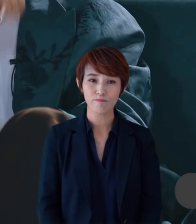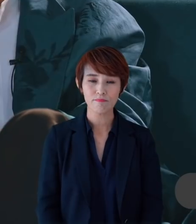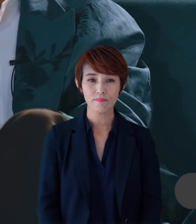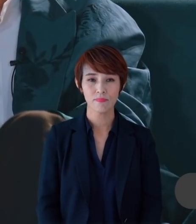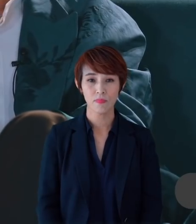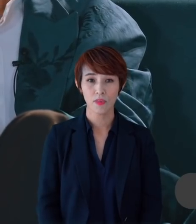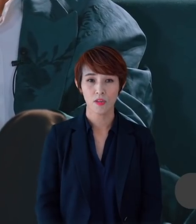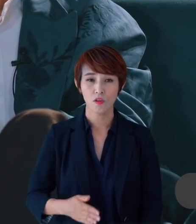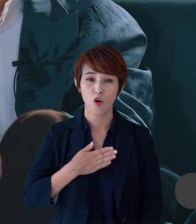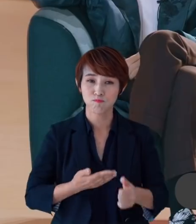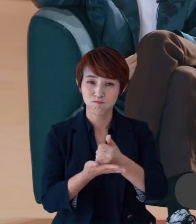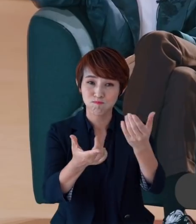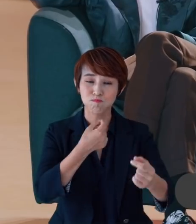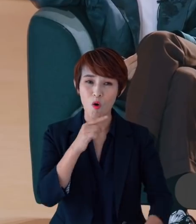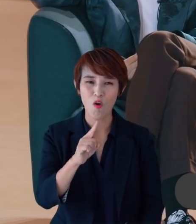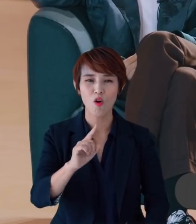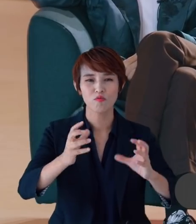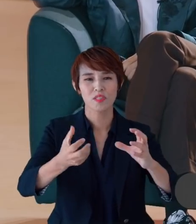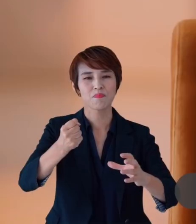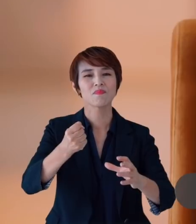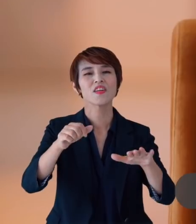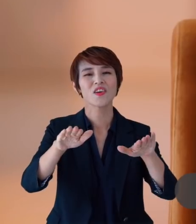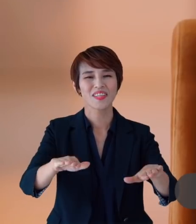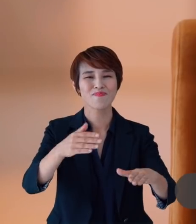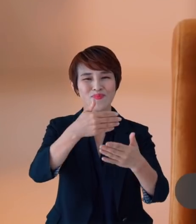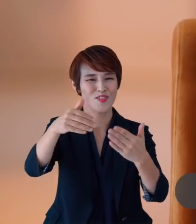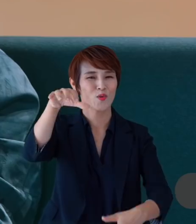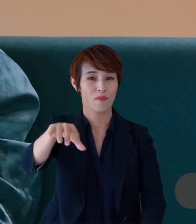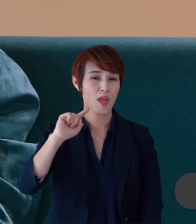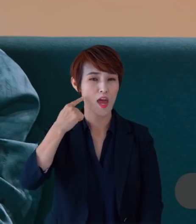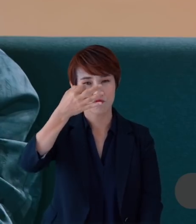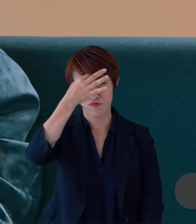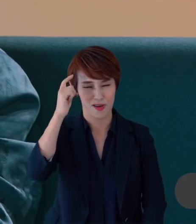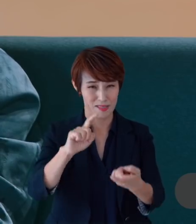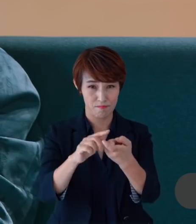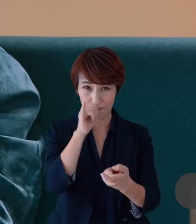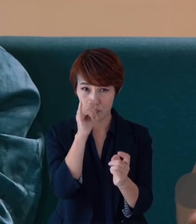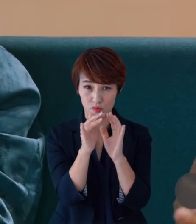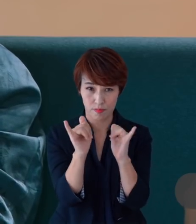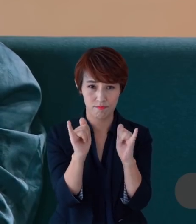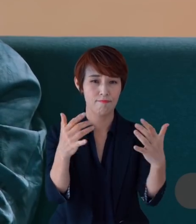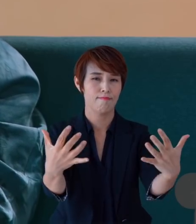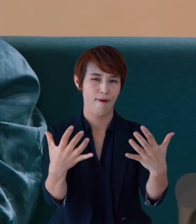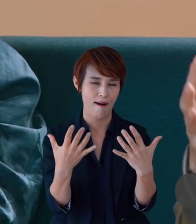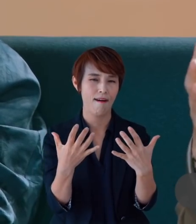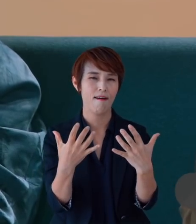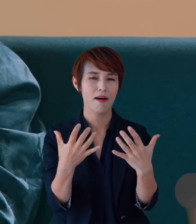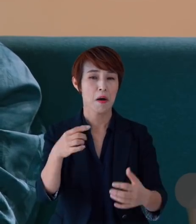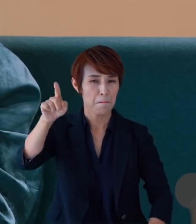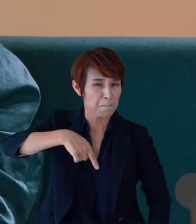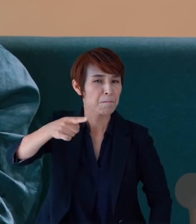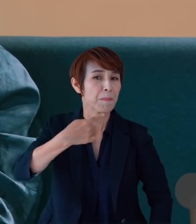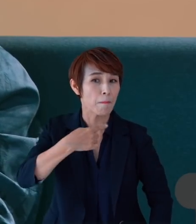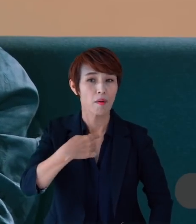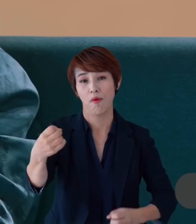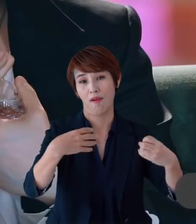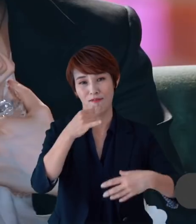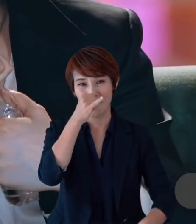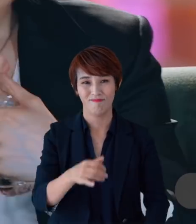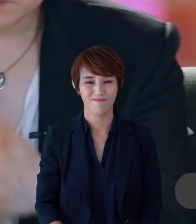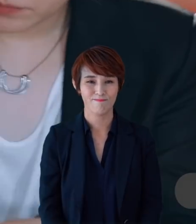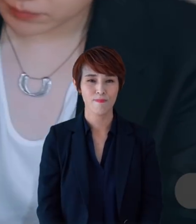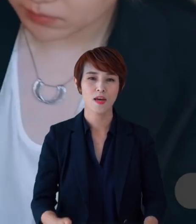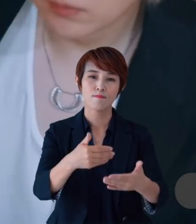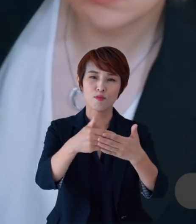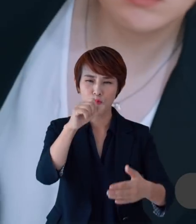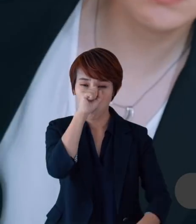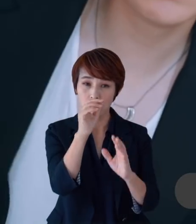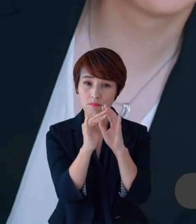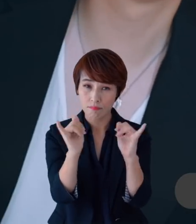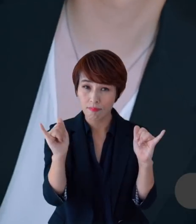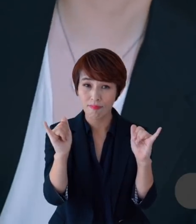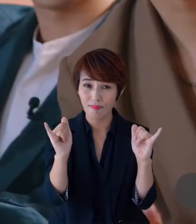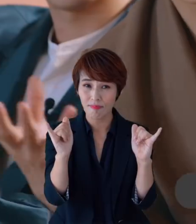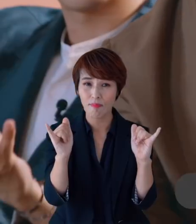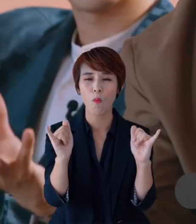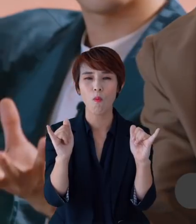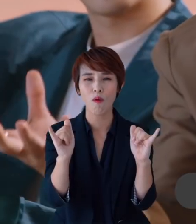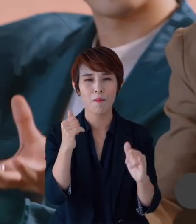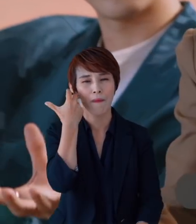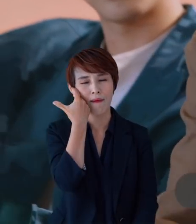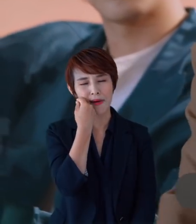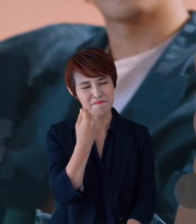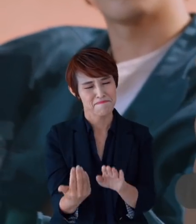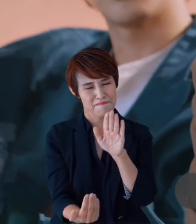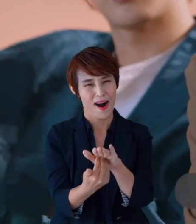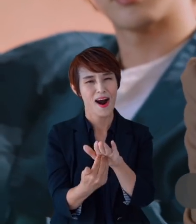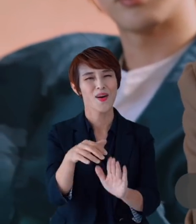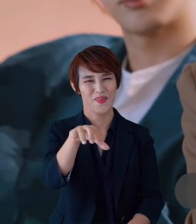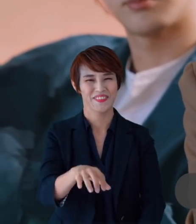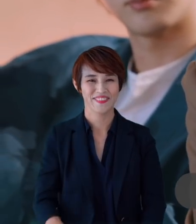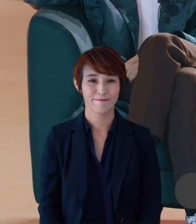V: I like the National Museum of Modern and Contemporary Art. Everyone interested in art has been there at least once. If you like art, you should definitely visit this place and check it out.